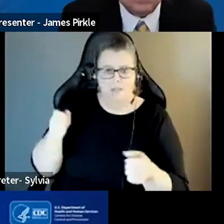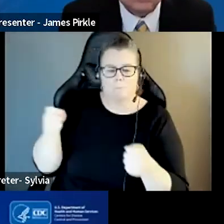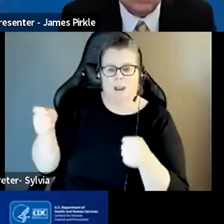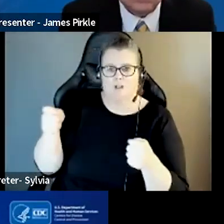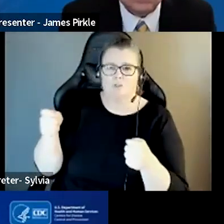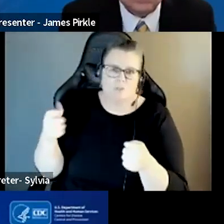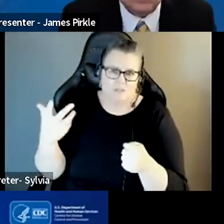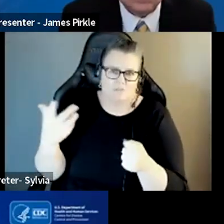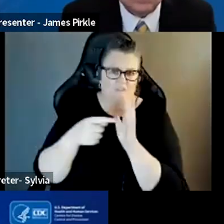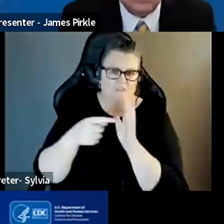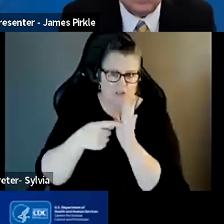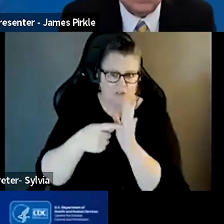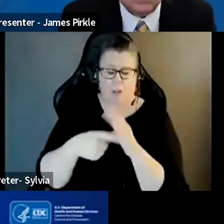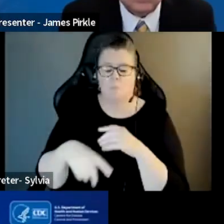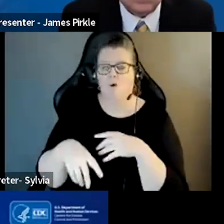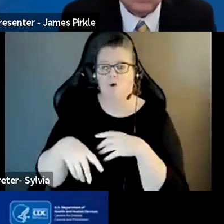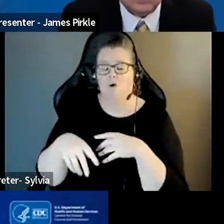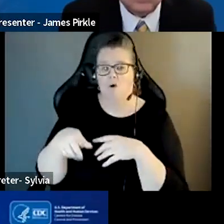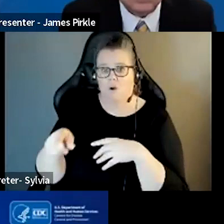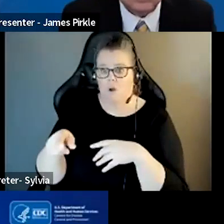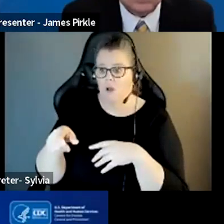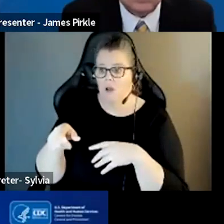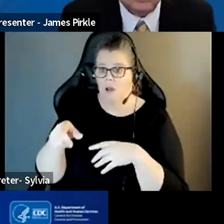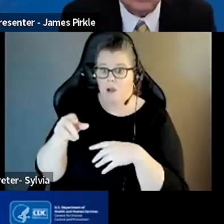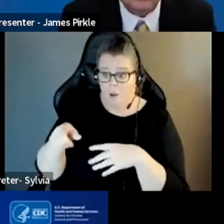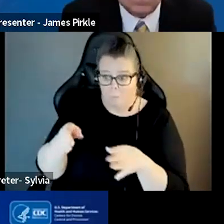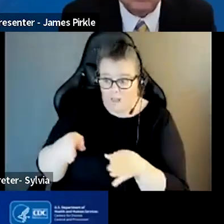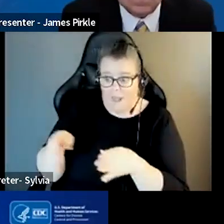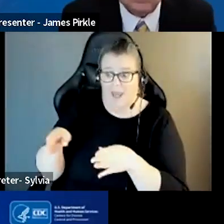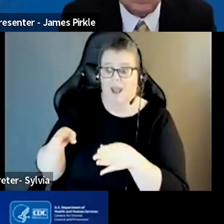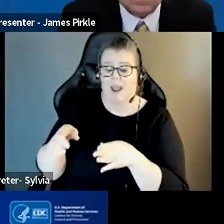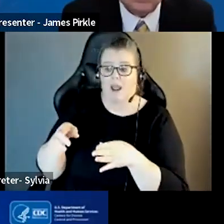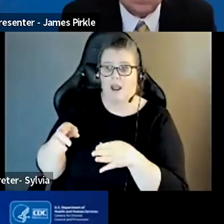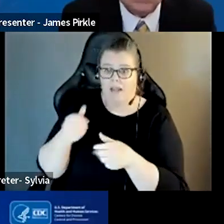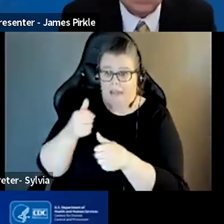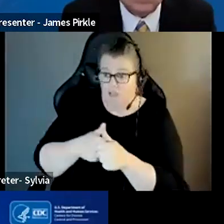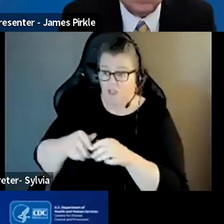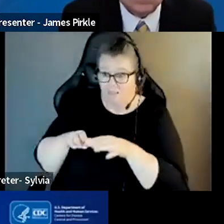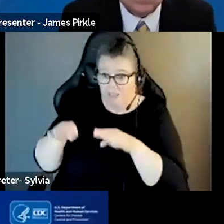Are the quality -- is the plan being followed at different levels? How much thought have you given to that?